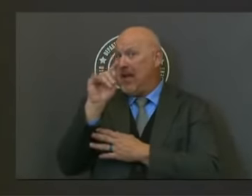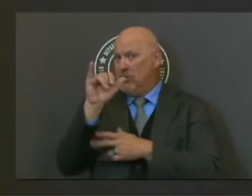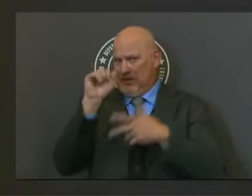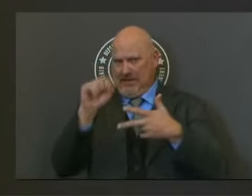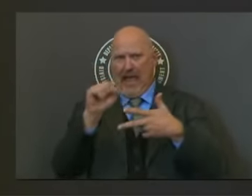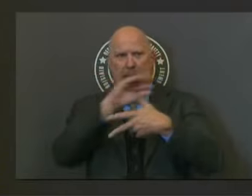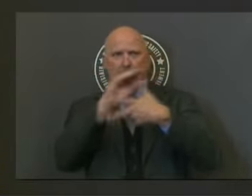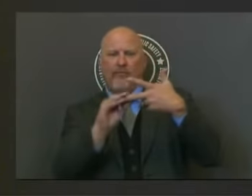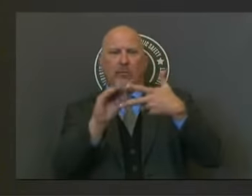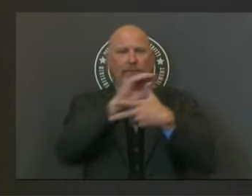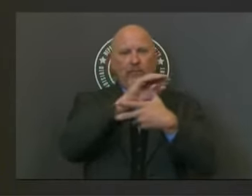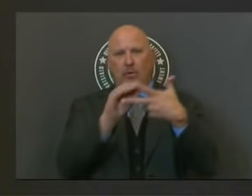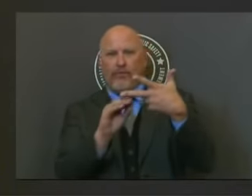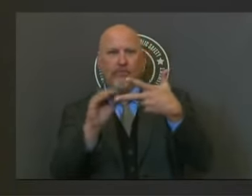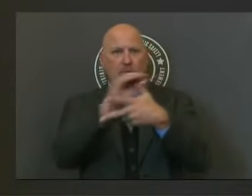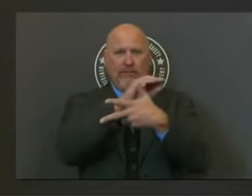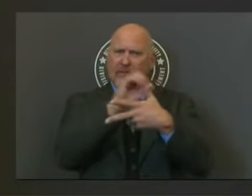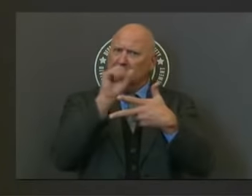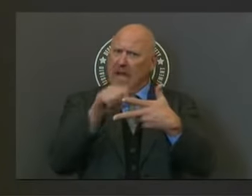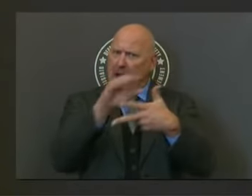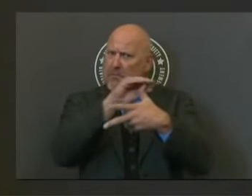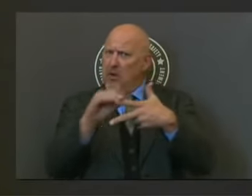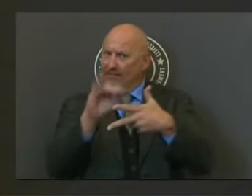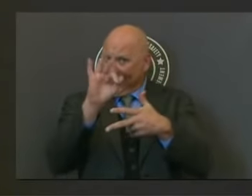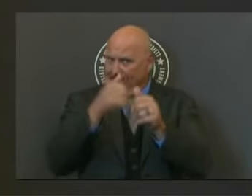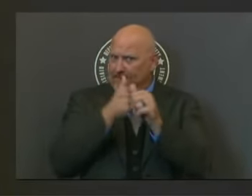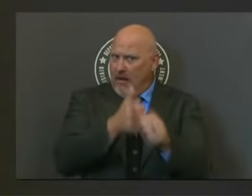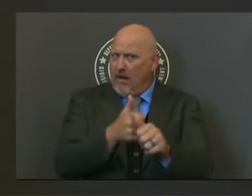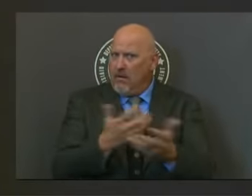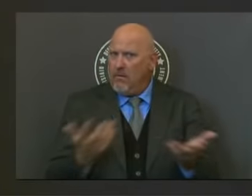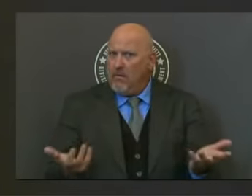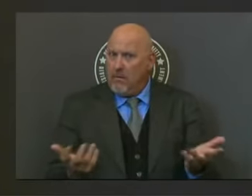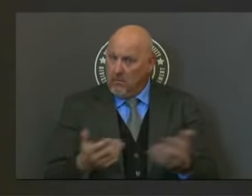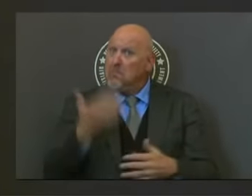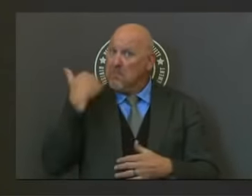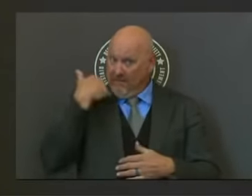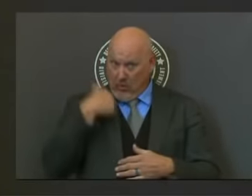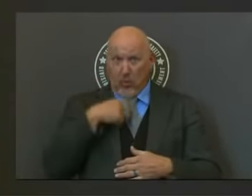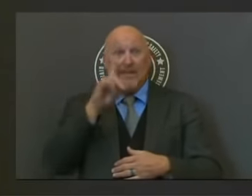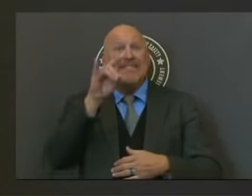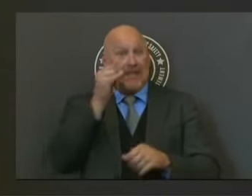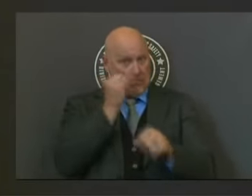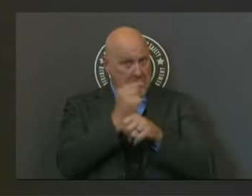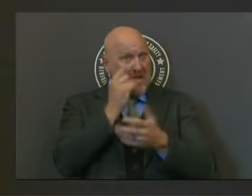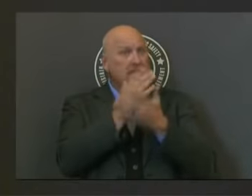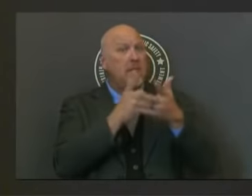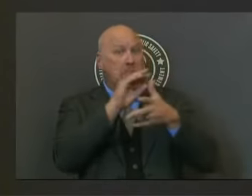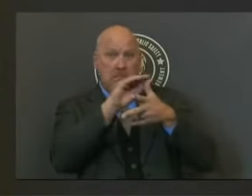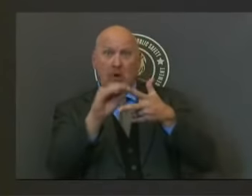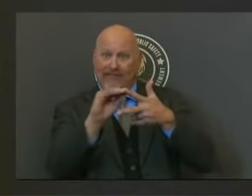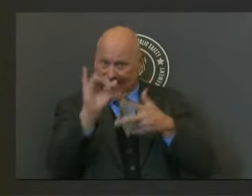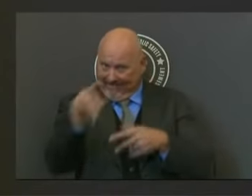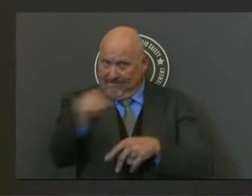the pandemic Indian much of the